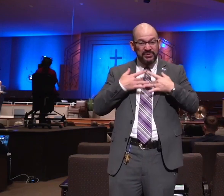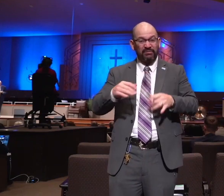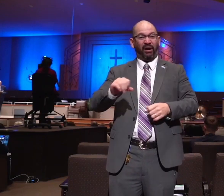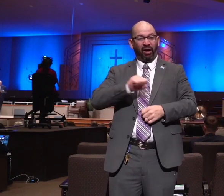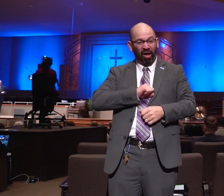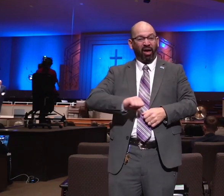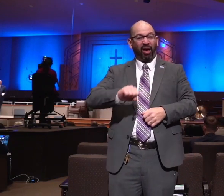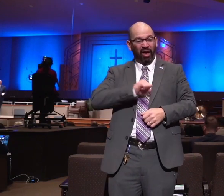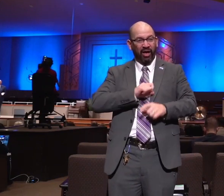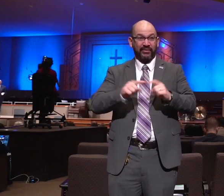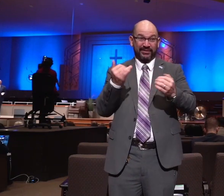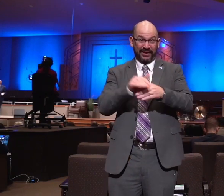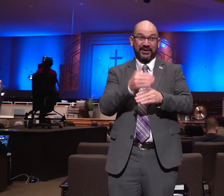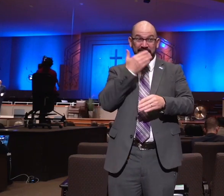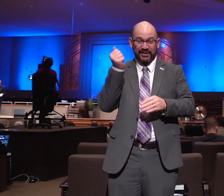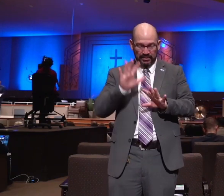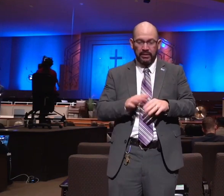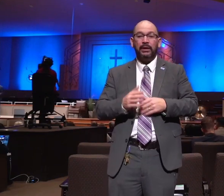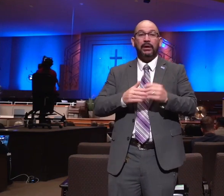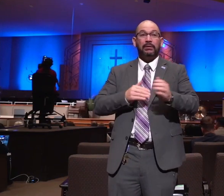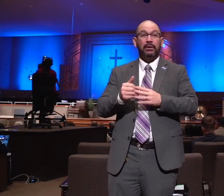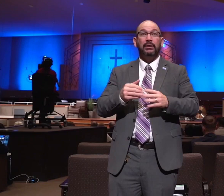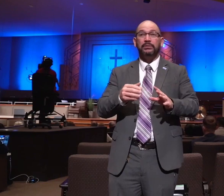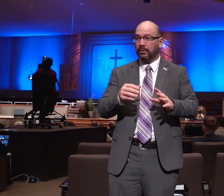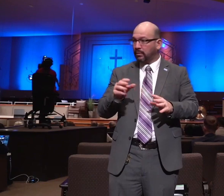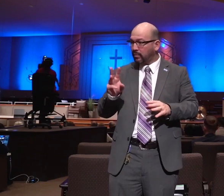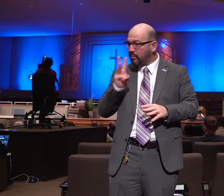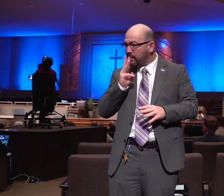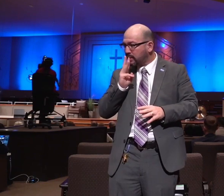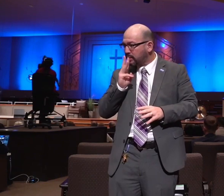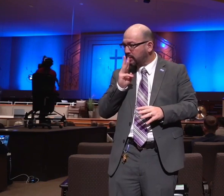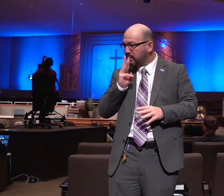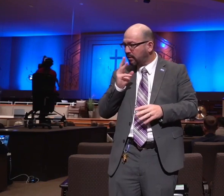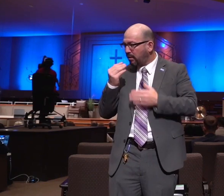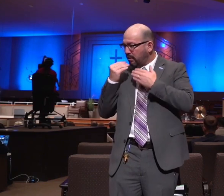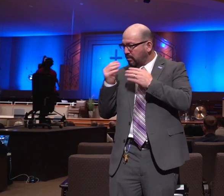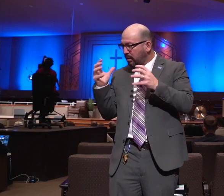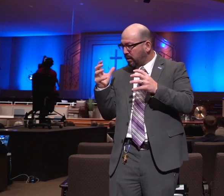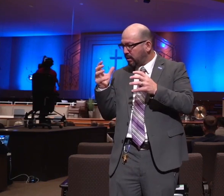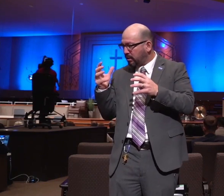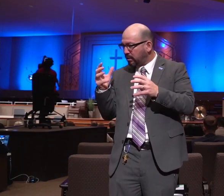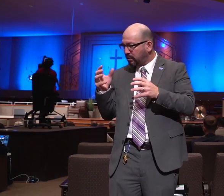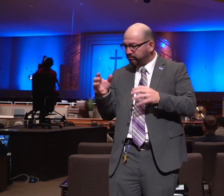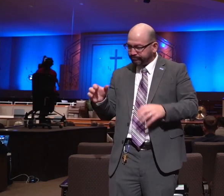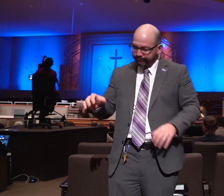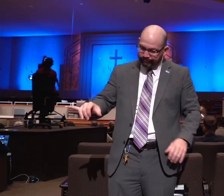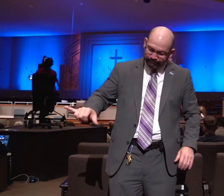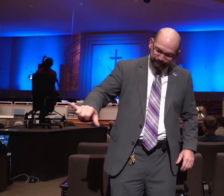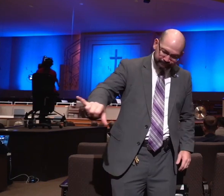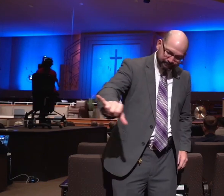and he poured the water out on the ground